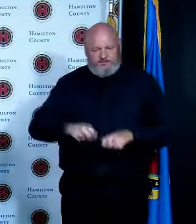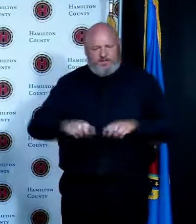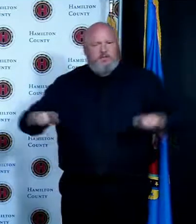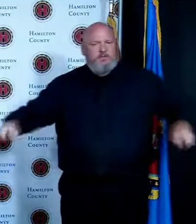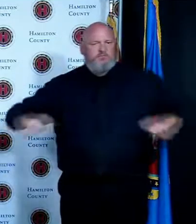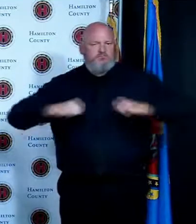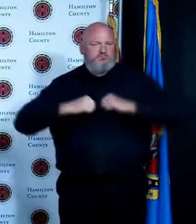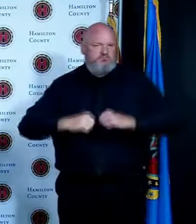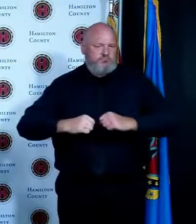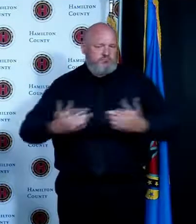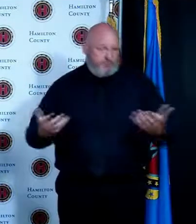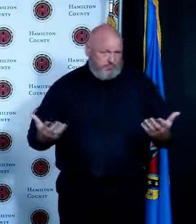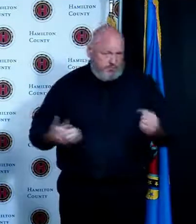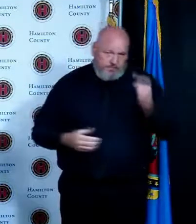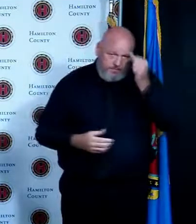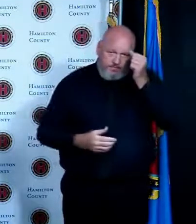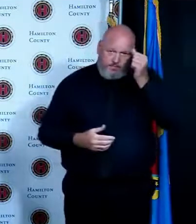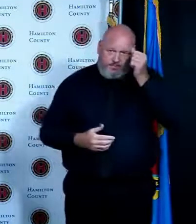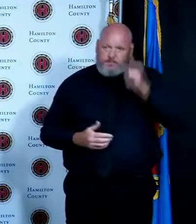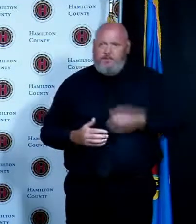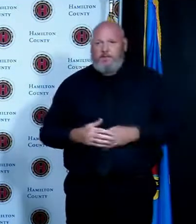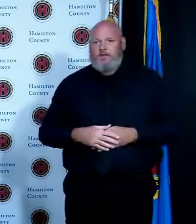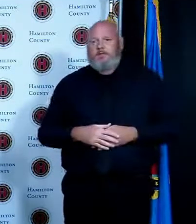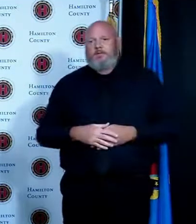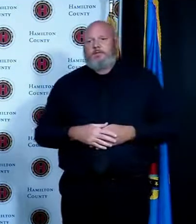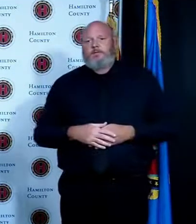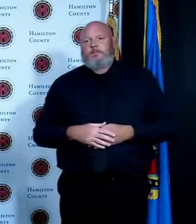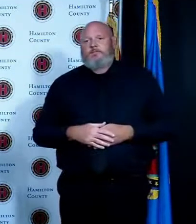for folks who are living in nursing care detailed guidance once again is